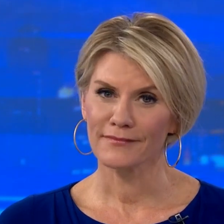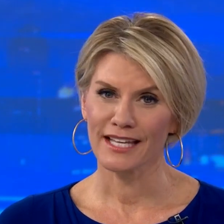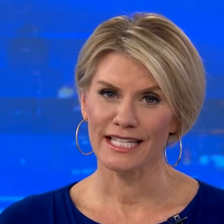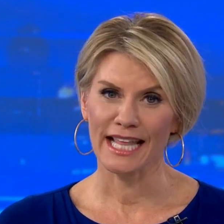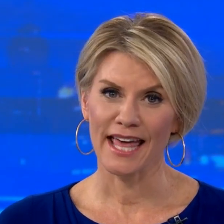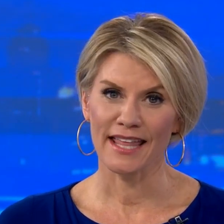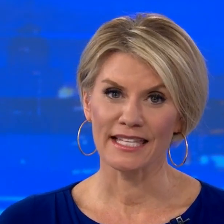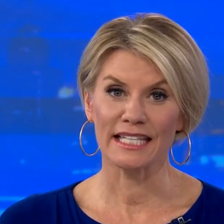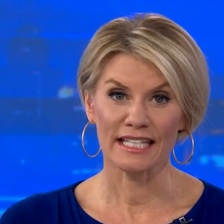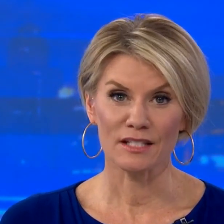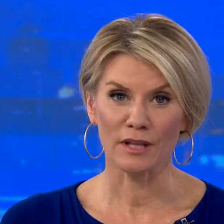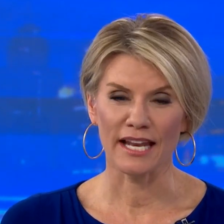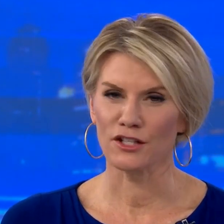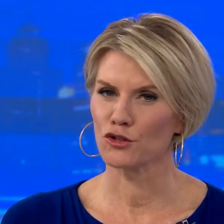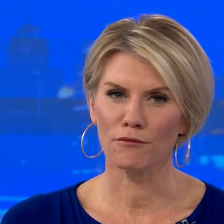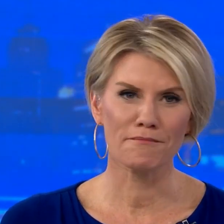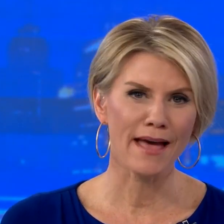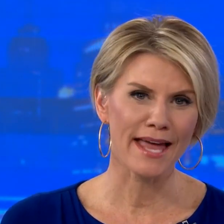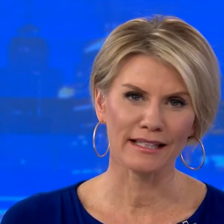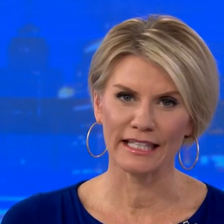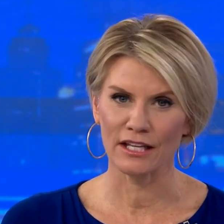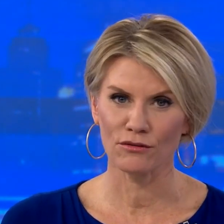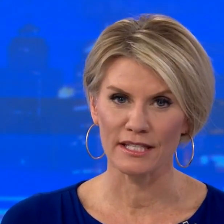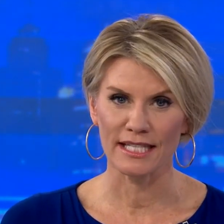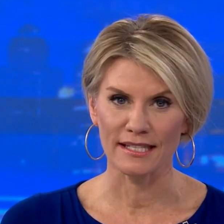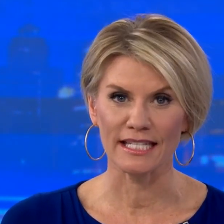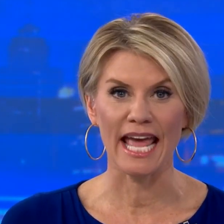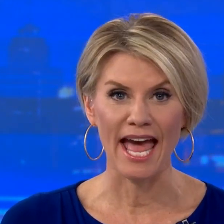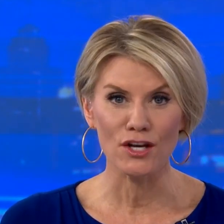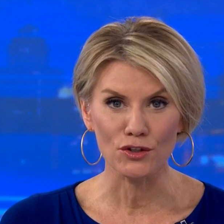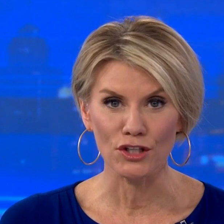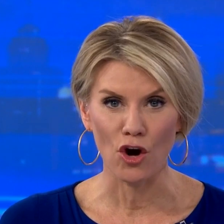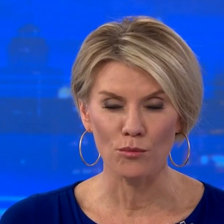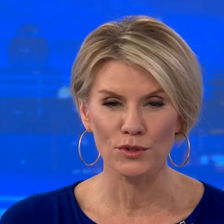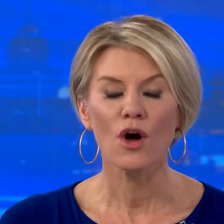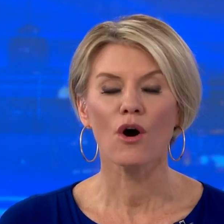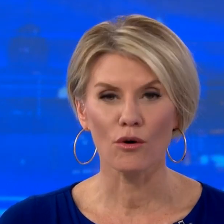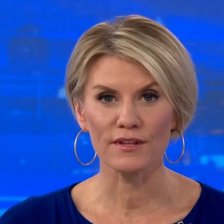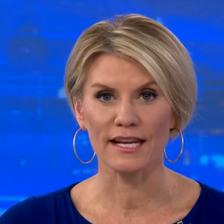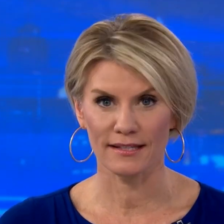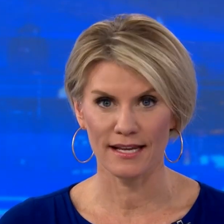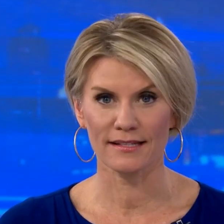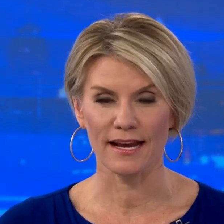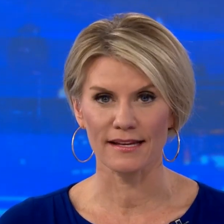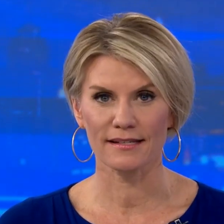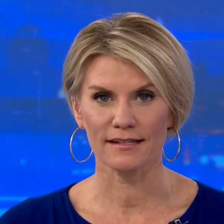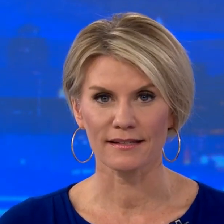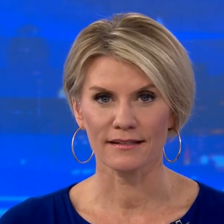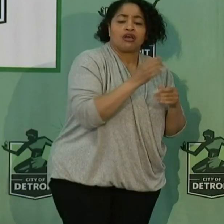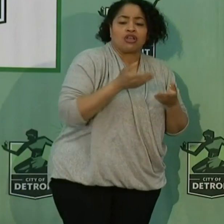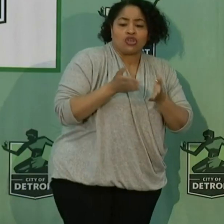MAYOR APPLAUDED DETROITERS FOR SOCIAL DISTANCING EFFORTS BUT SOCIAL DISTANCING EFFORTS BUT ACKNOWLEDGED THAT NURSING HOMES ACKNOWLEDGED THAT NURSING HOMES REALLY NEED HELP. REALLY NEED HELP. >> Karen: THE CITY IS PLANNING